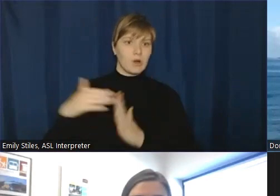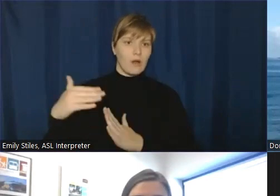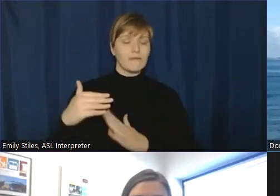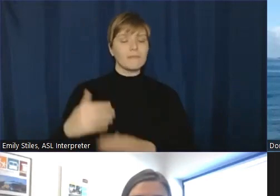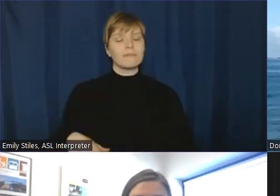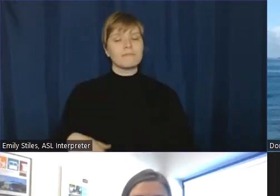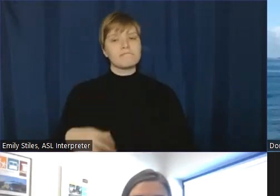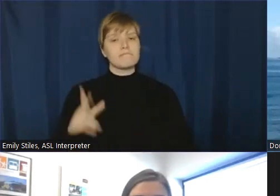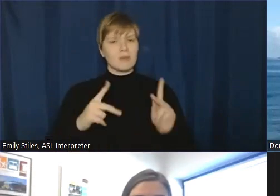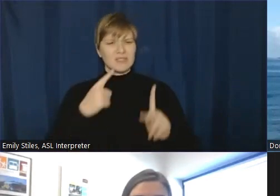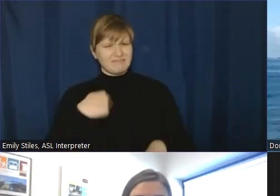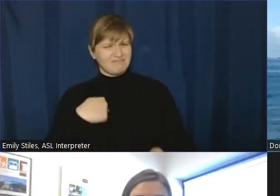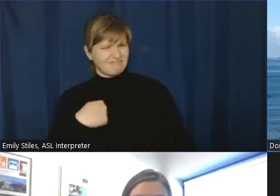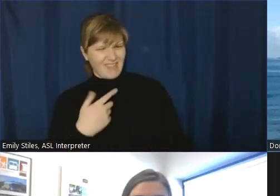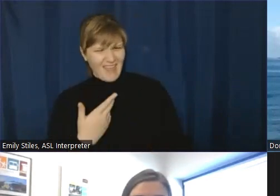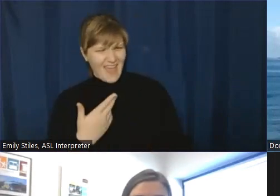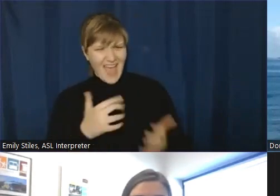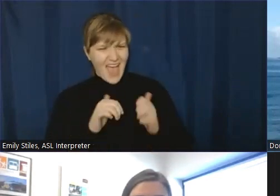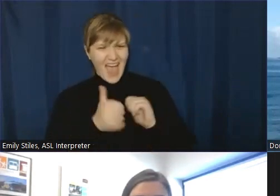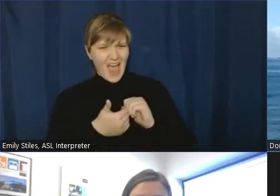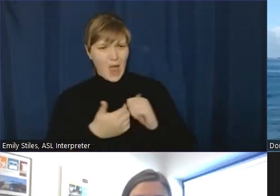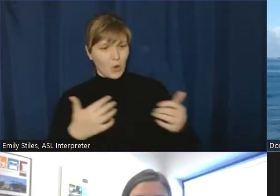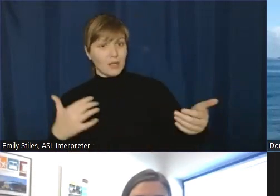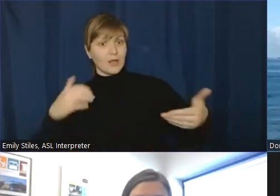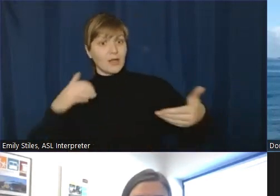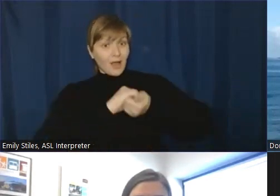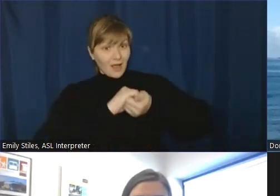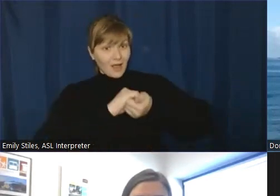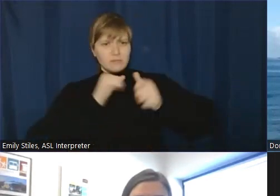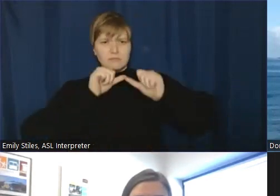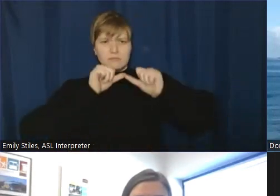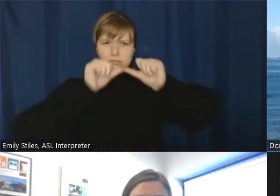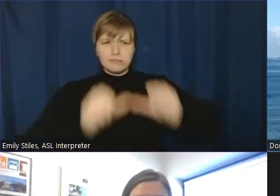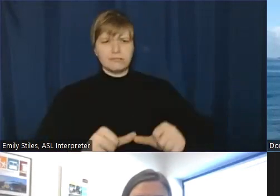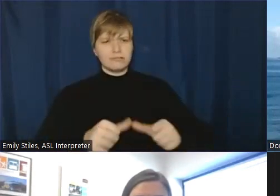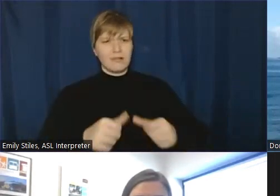together? How do you keep them going once you get started?” What is the one thing,